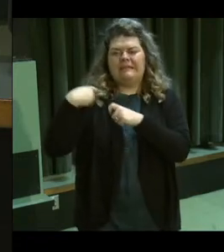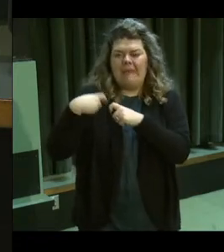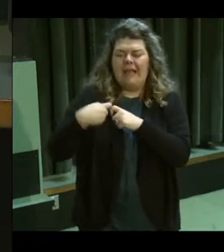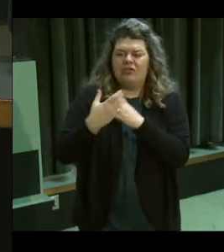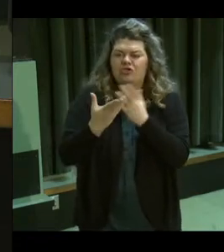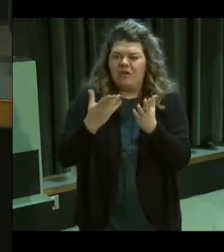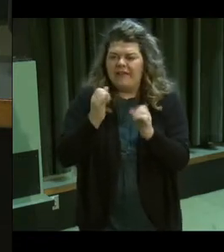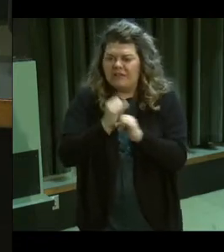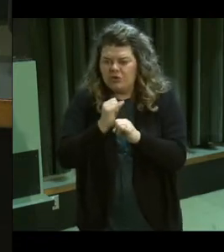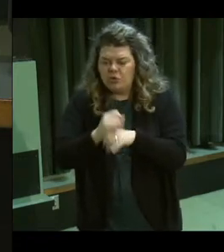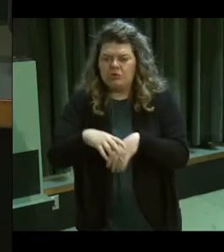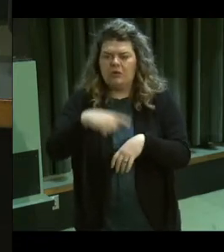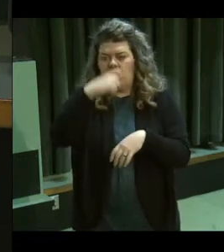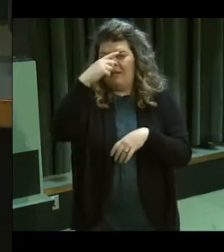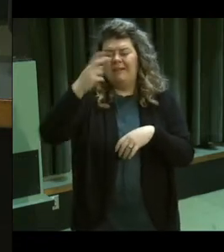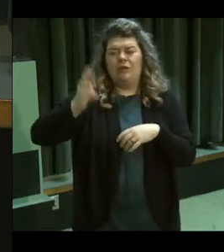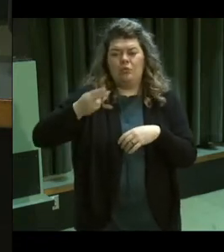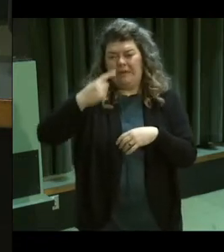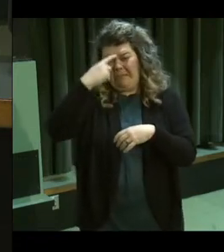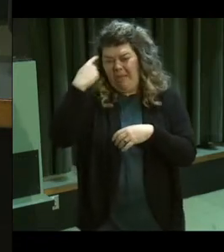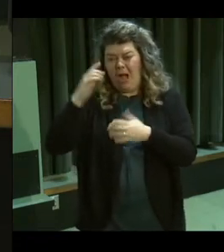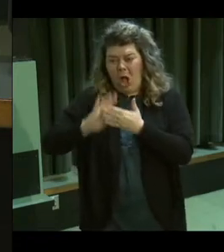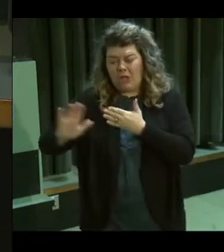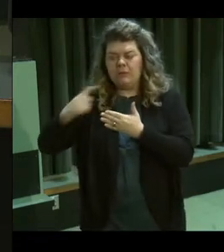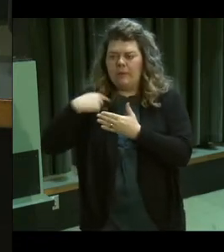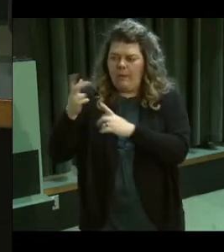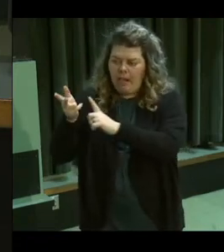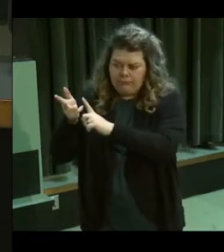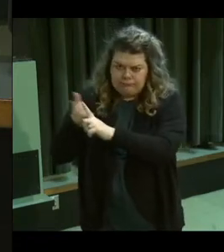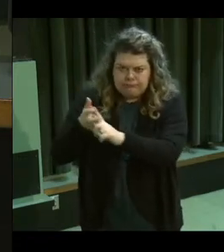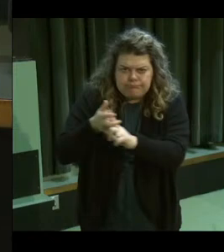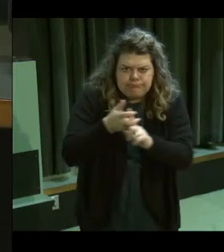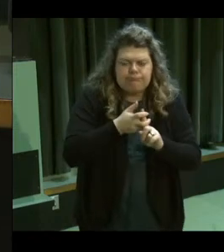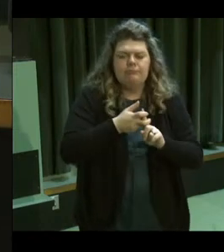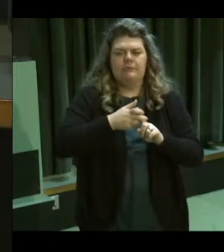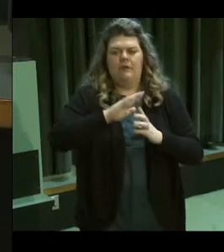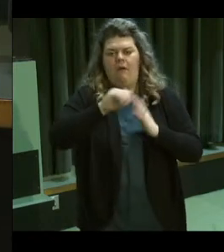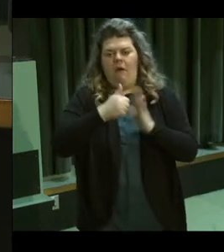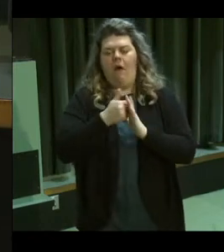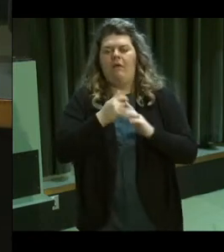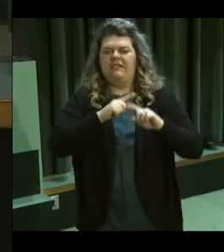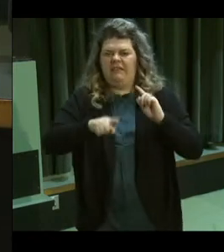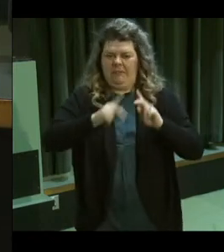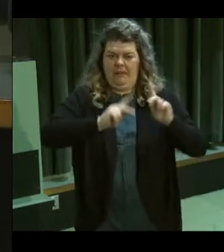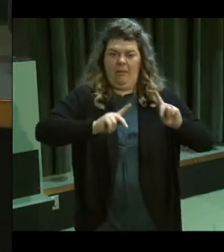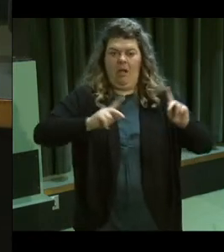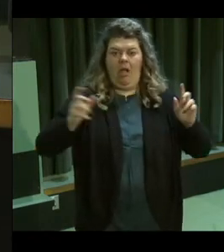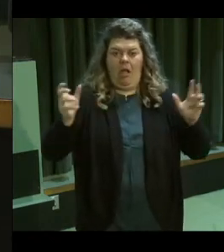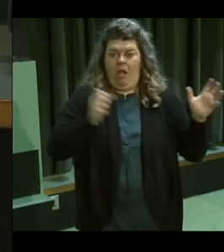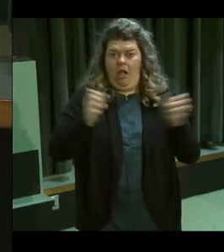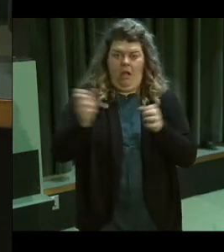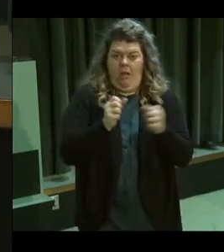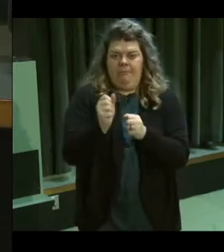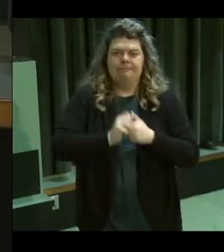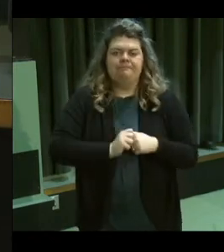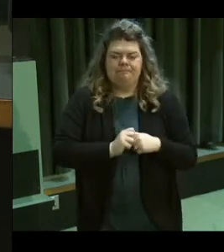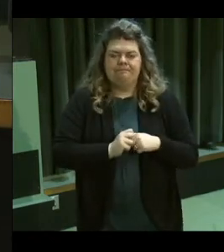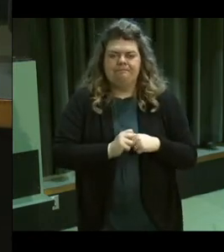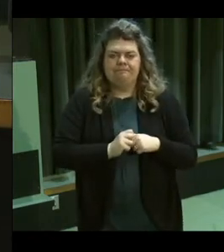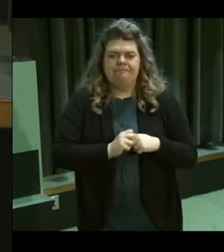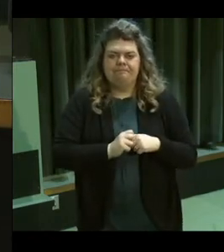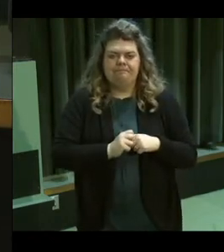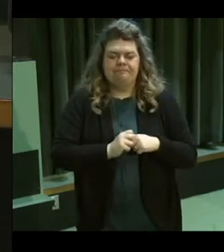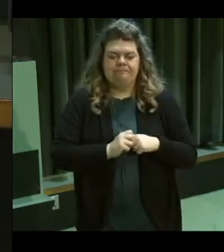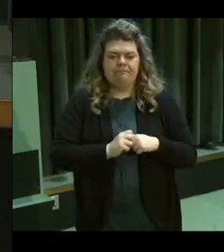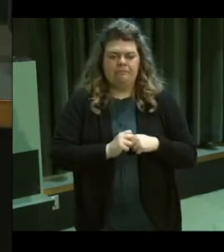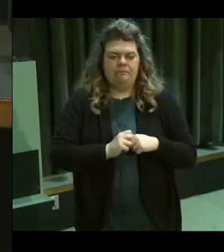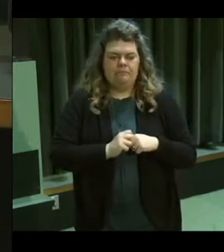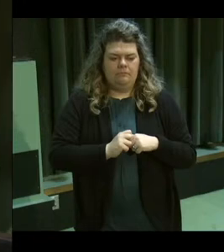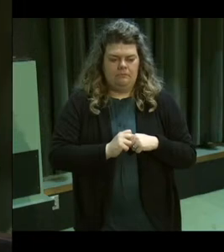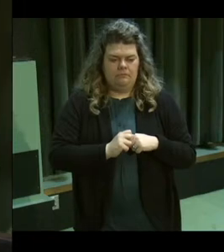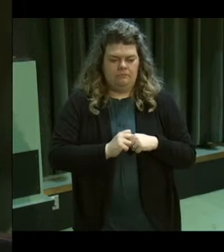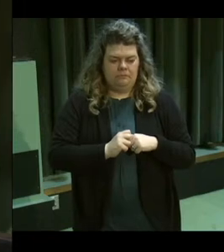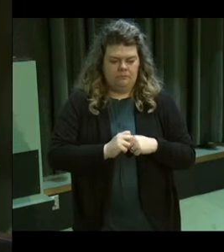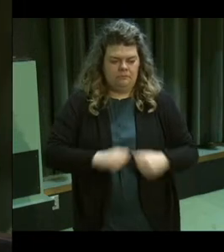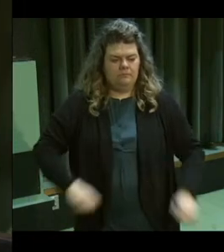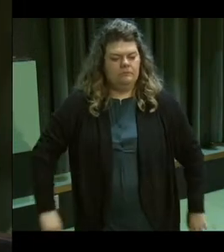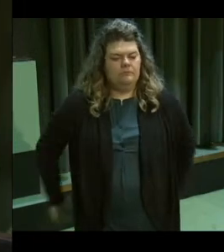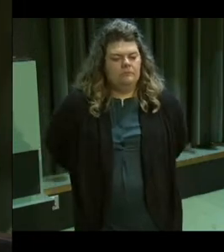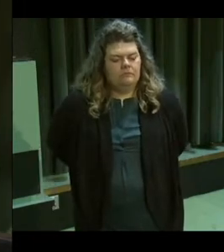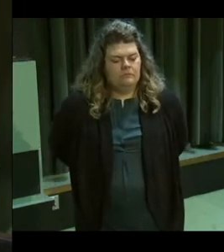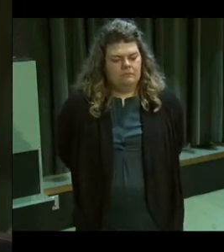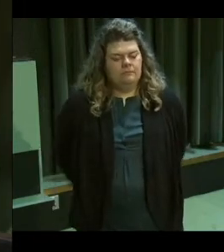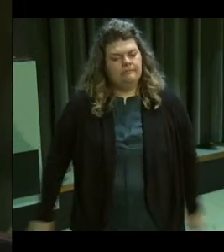and historically black colleges